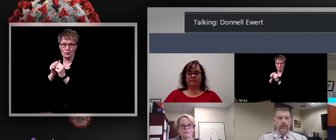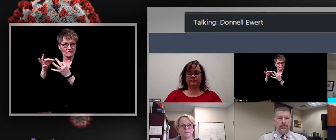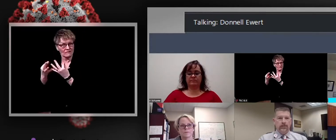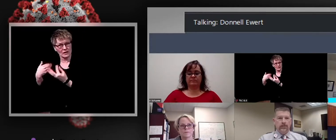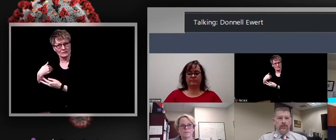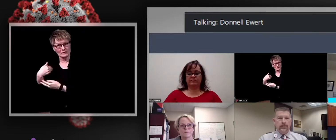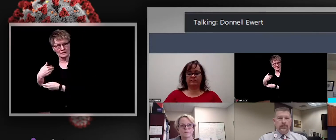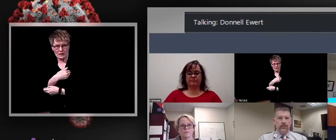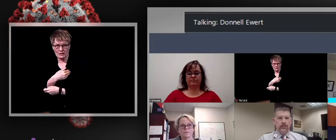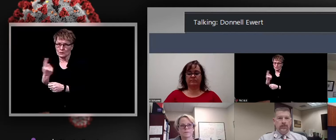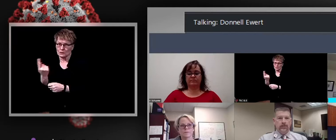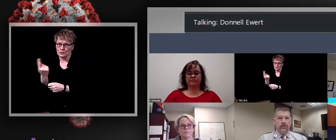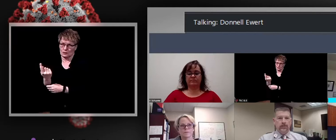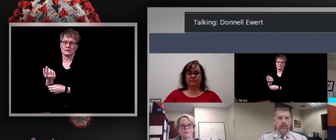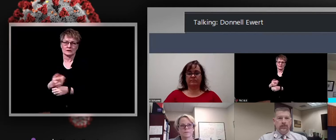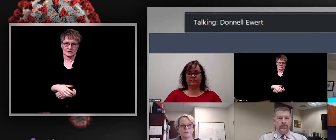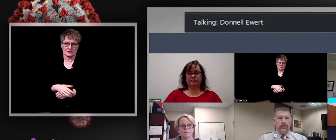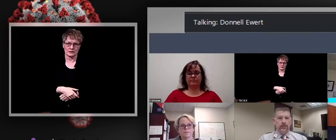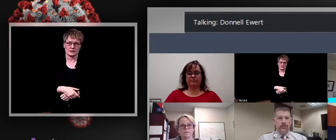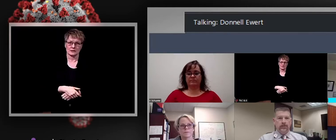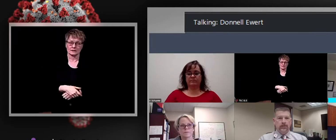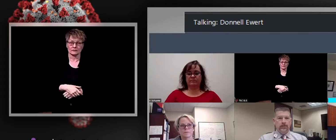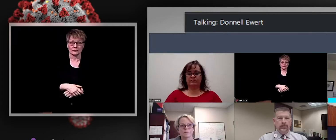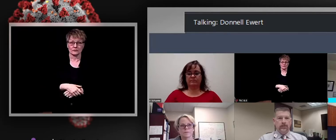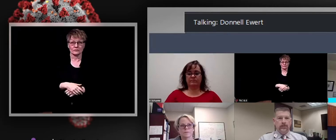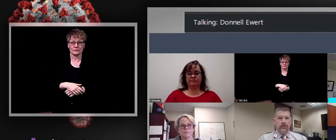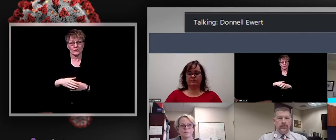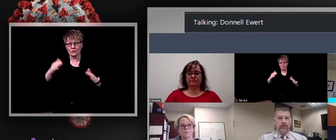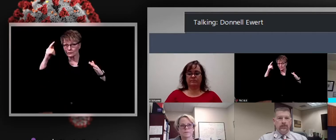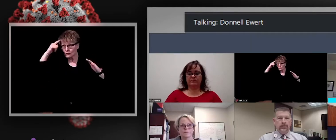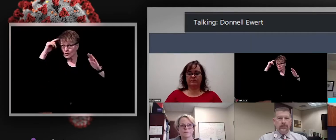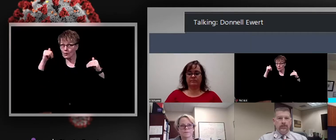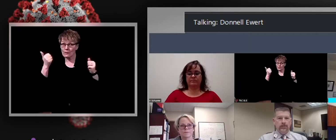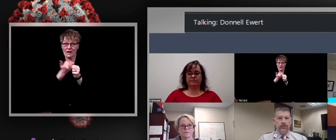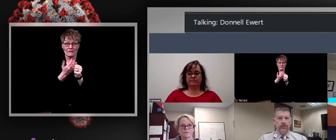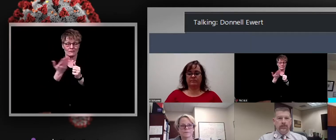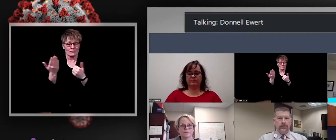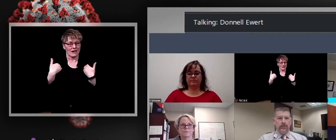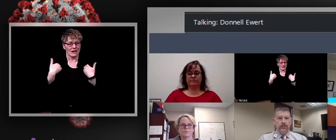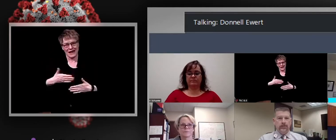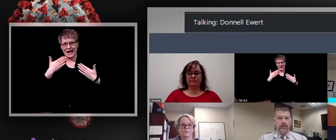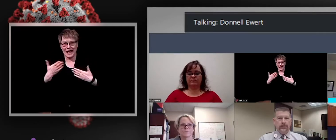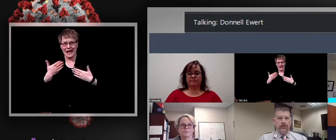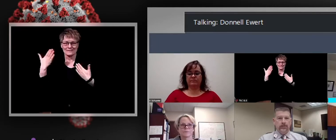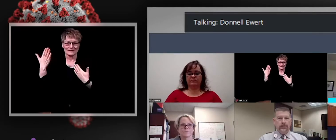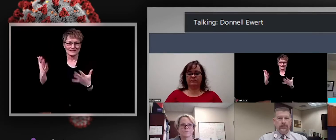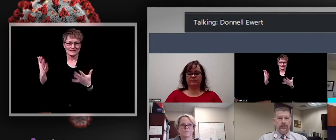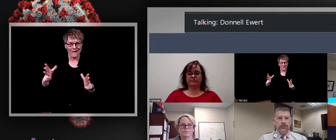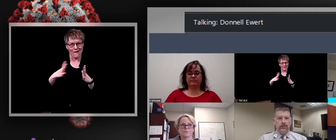We hope that everybody has a very happy holiday this week and next. But if you can stick to